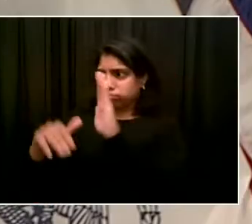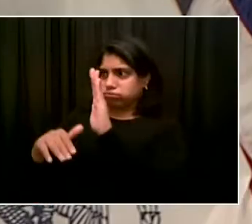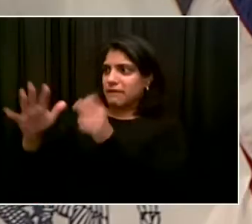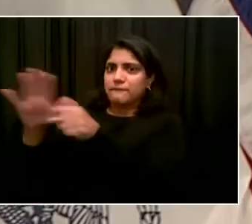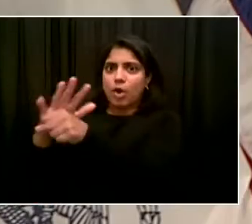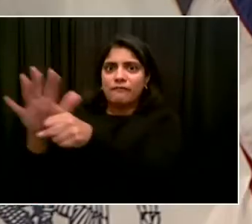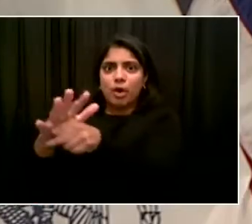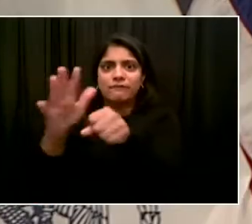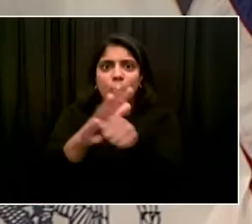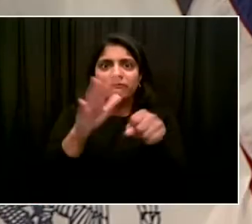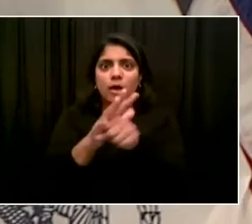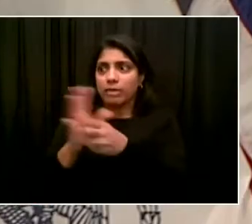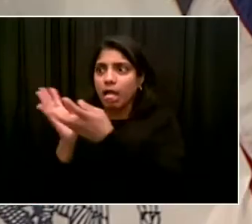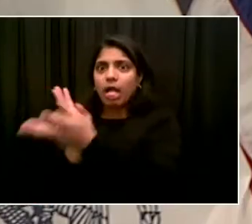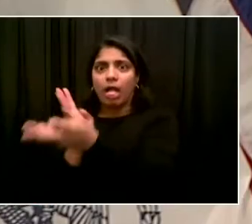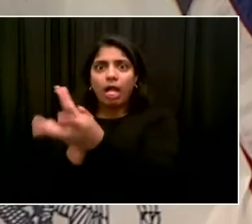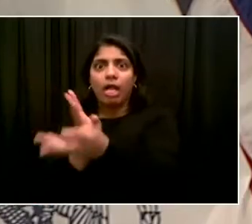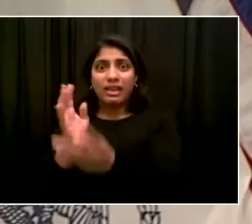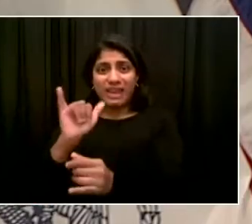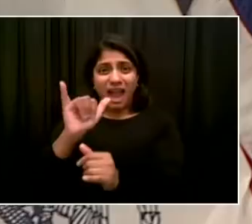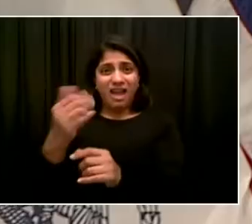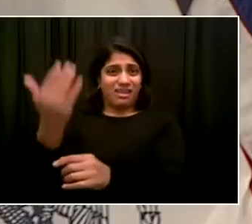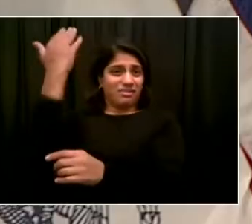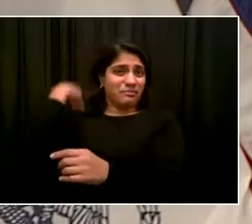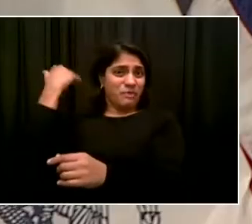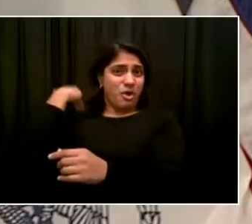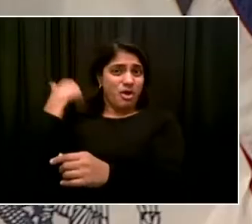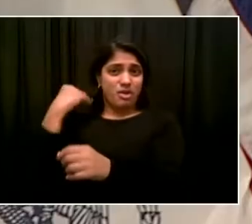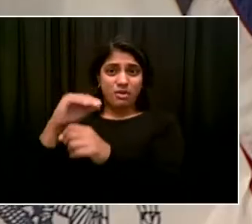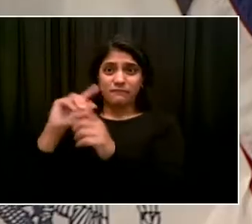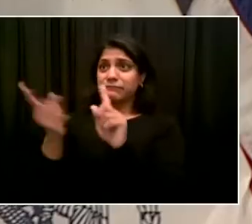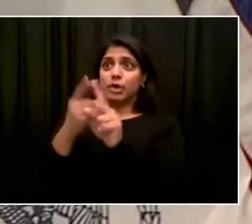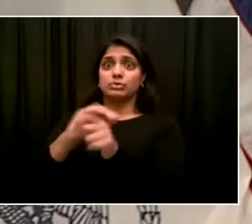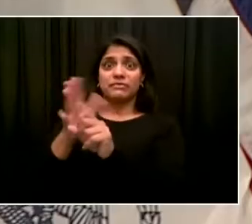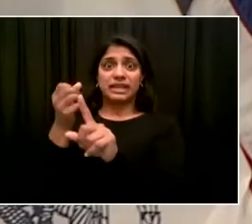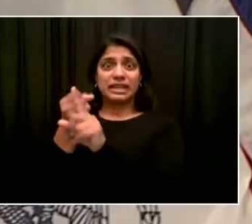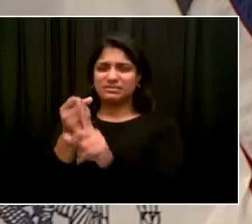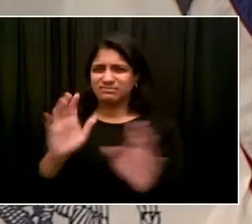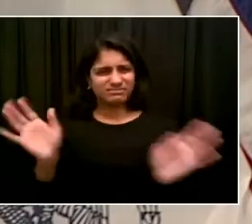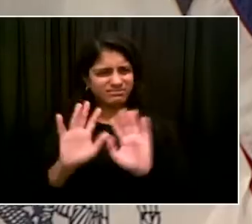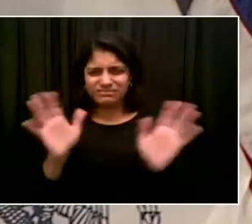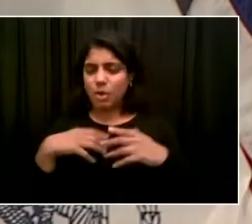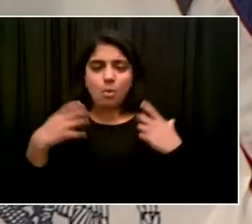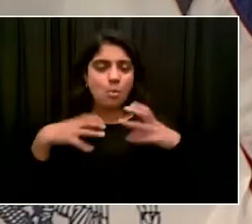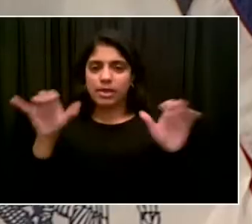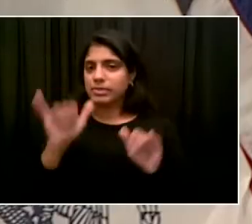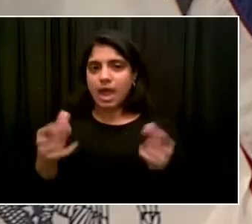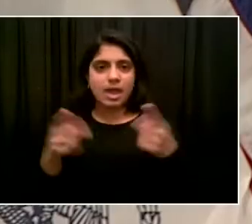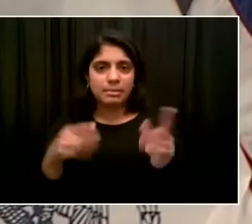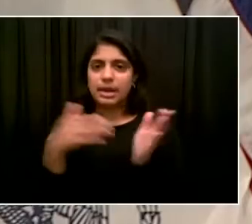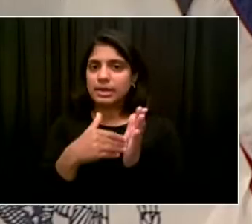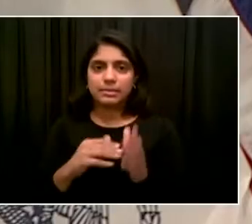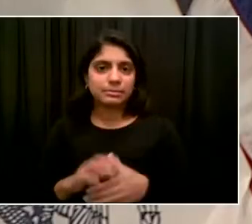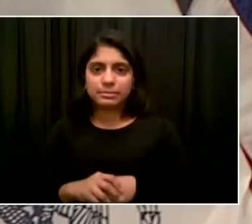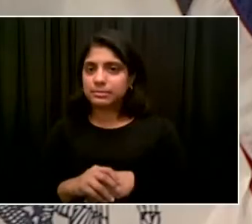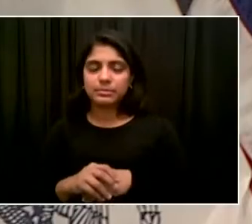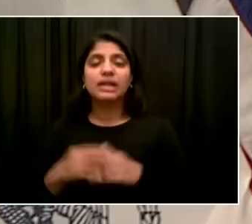WE CAN'T LET THAT HAPPEN IN NEW YORK CITY. WE NEED THE STRONG MEASURES NOW, I FULLY